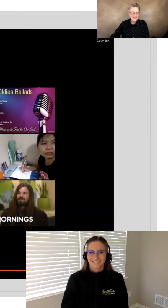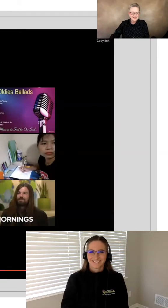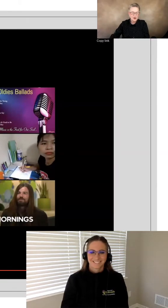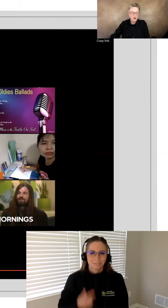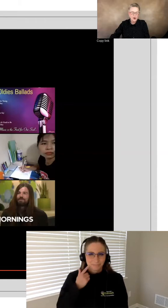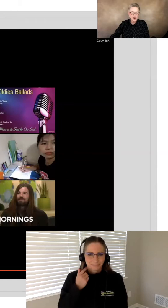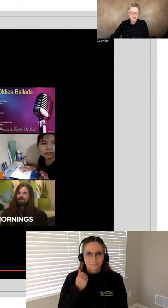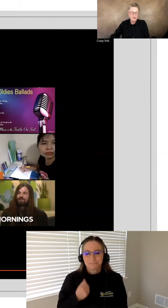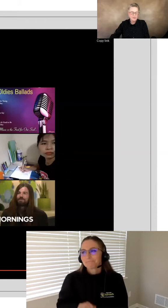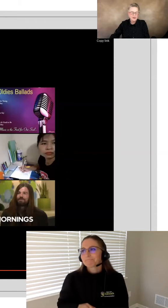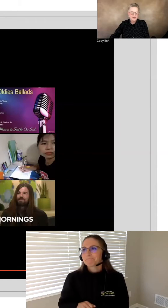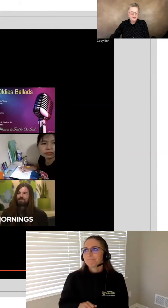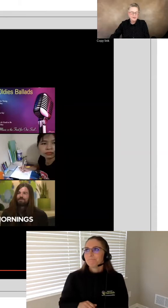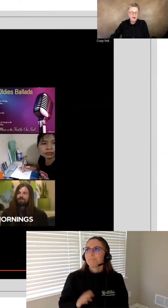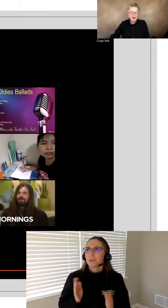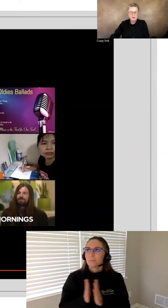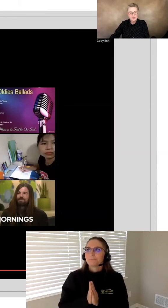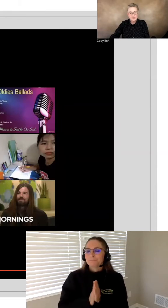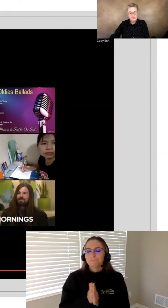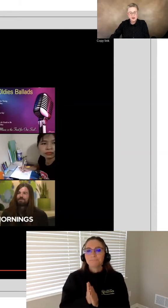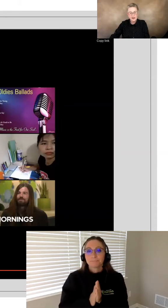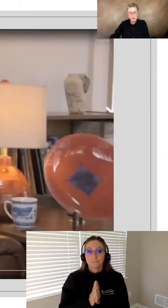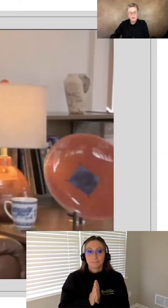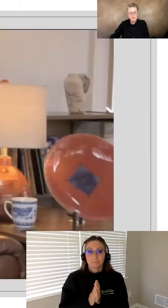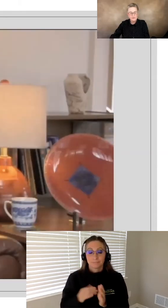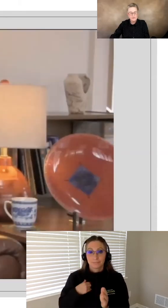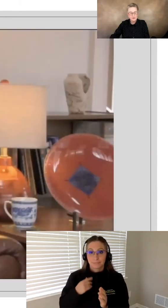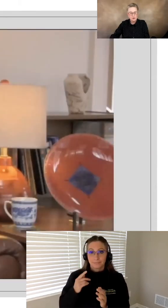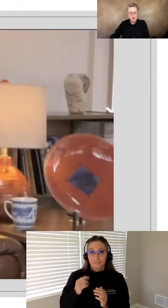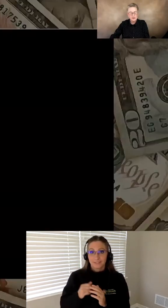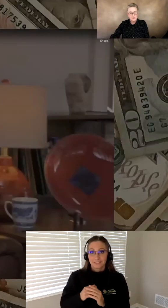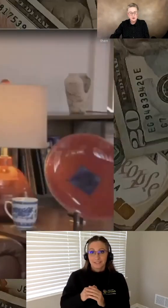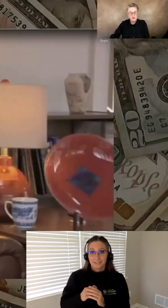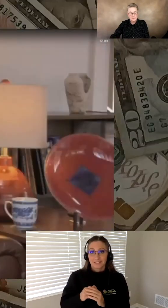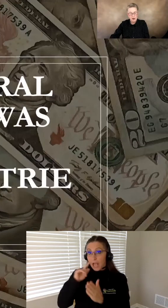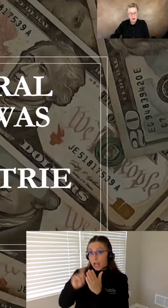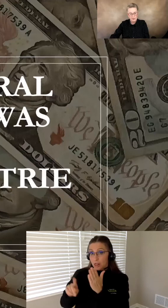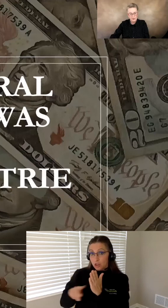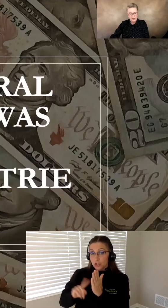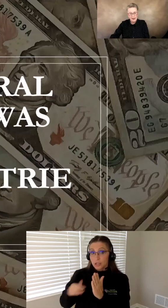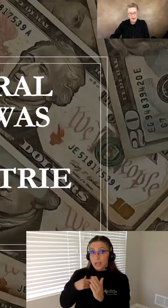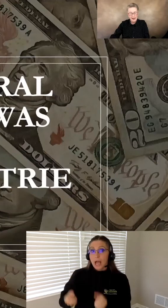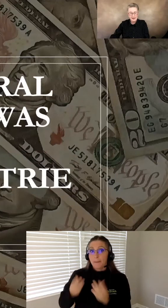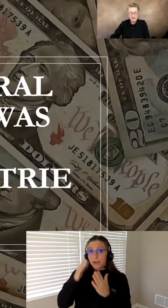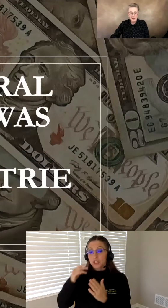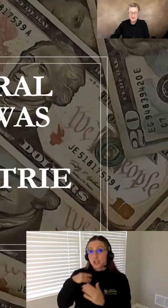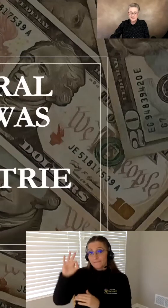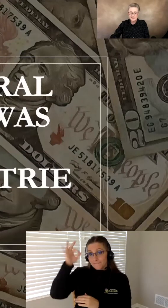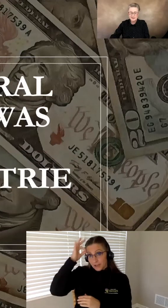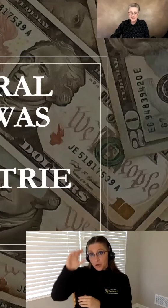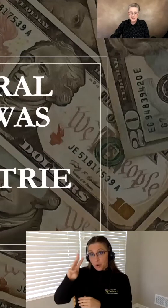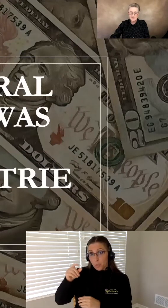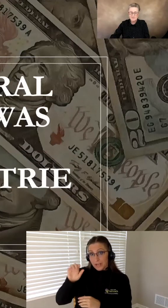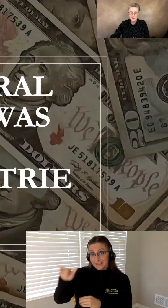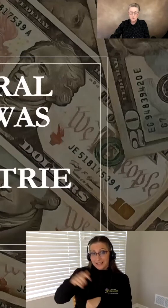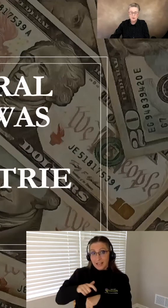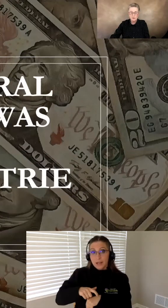so, I looked to find out what the federal wages were at the time and in 1968 the federal minimum